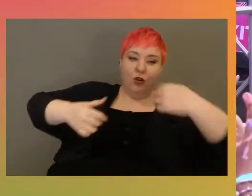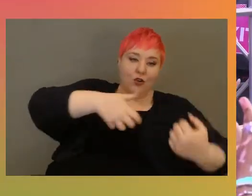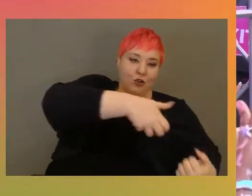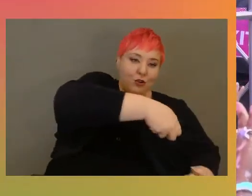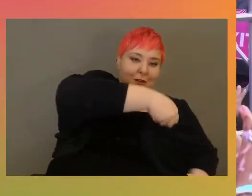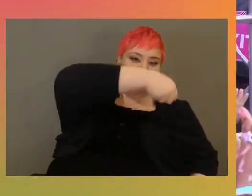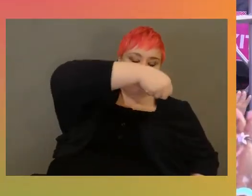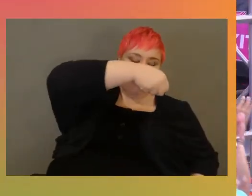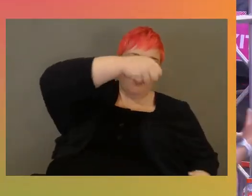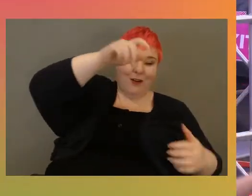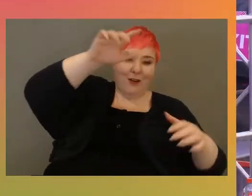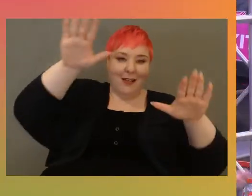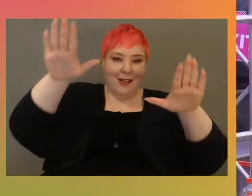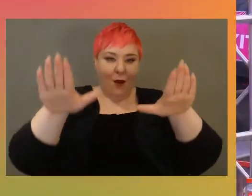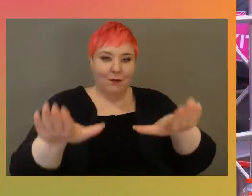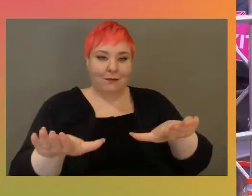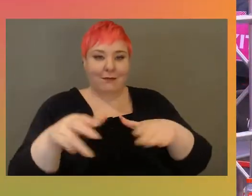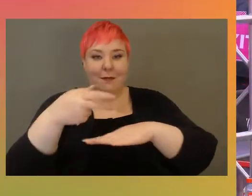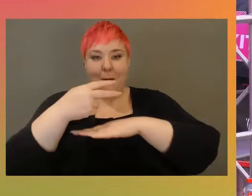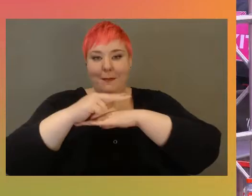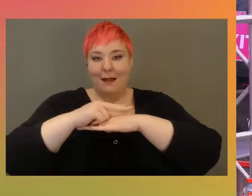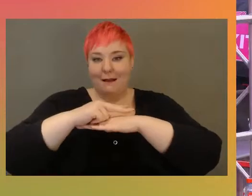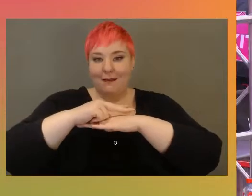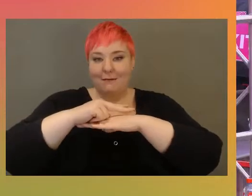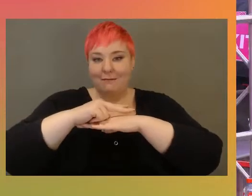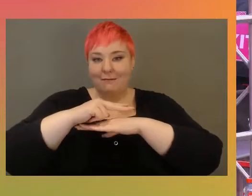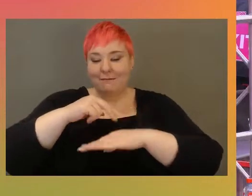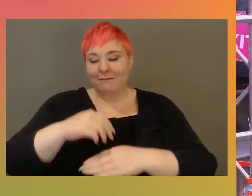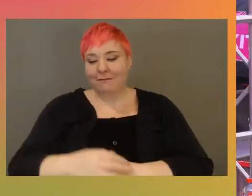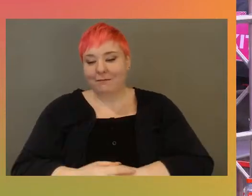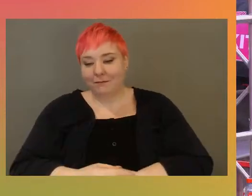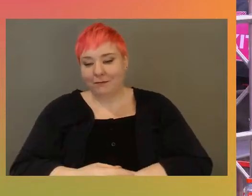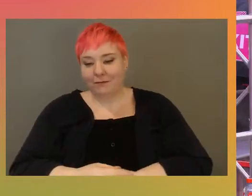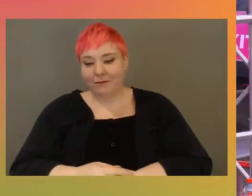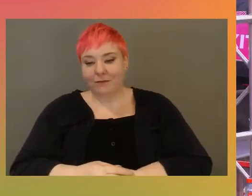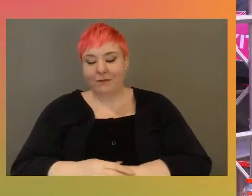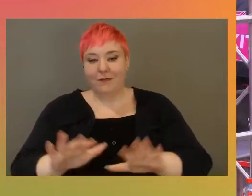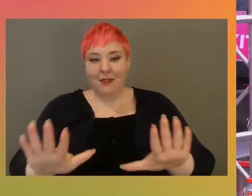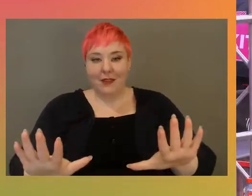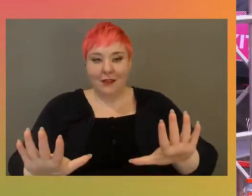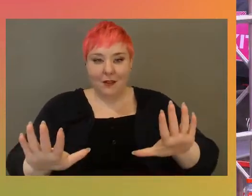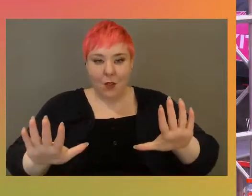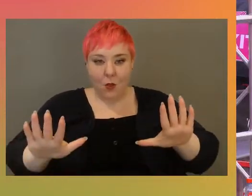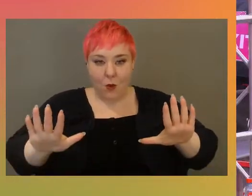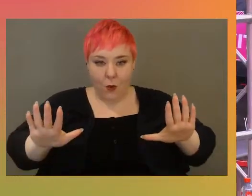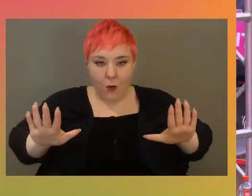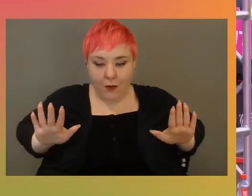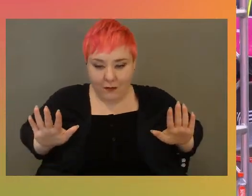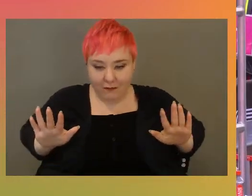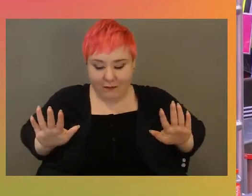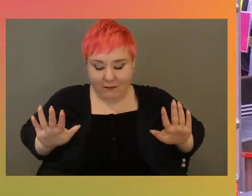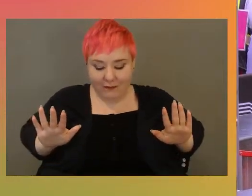THE CHEST. OPENNESS OF THE CHEST, REACH THE TOP ARM AND MAKE BOTH SIDES